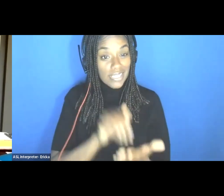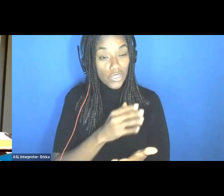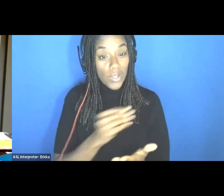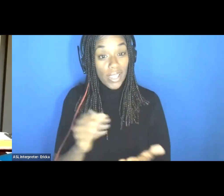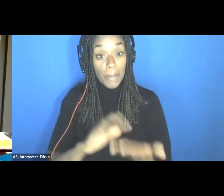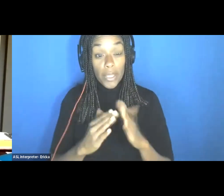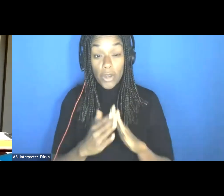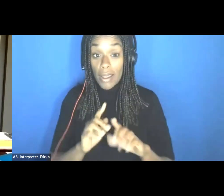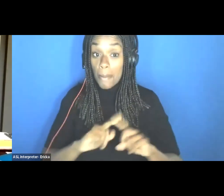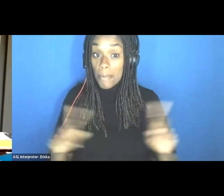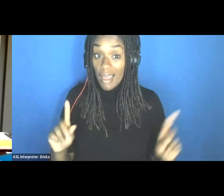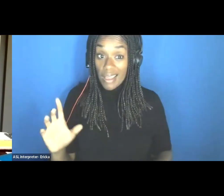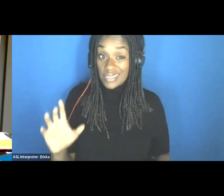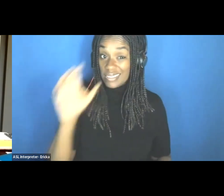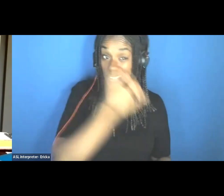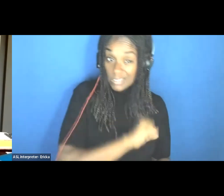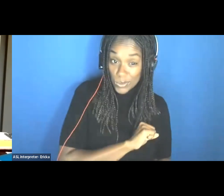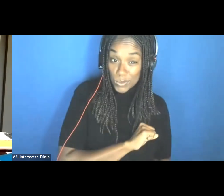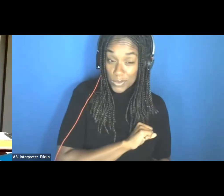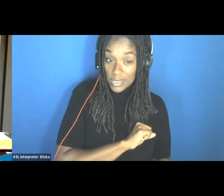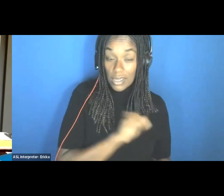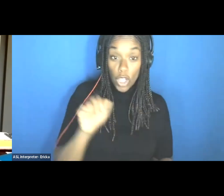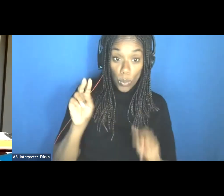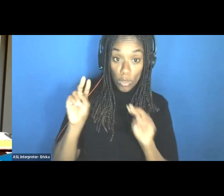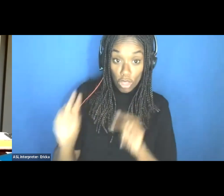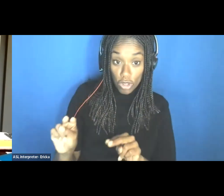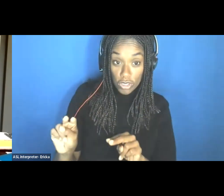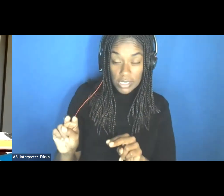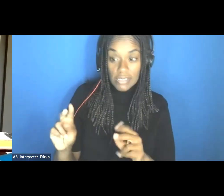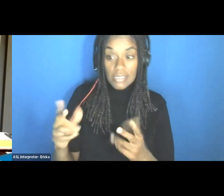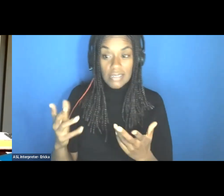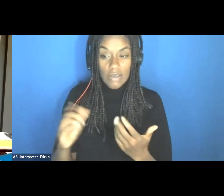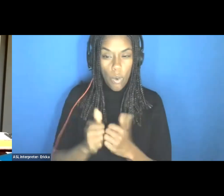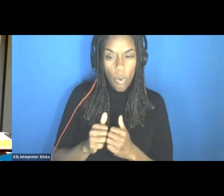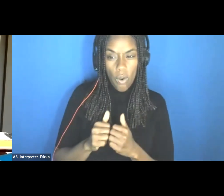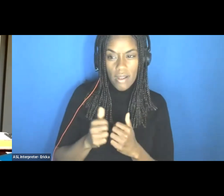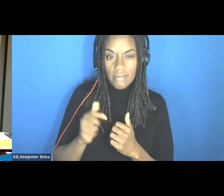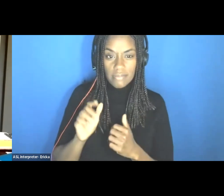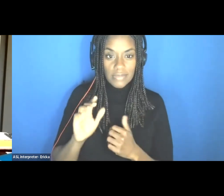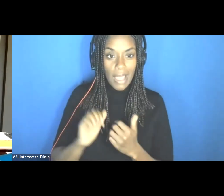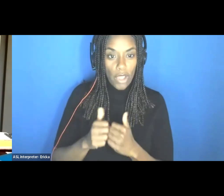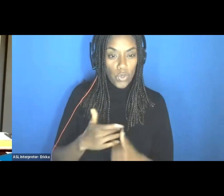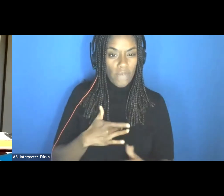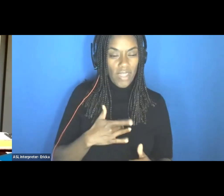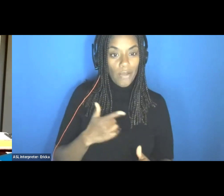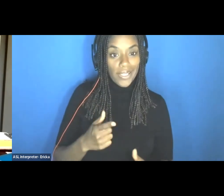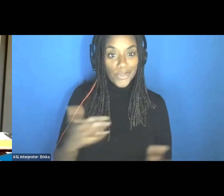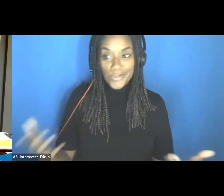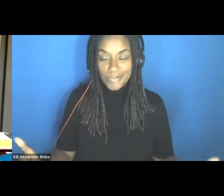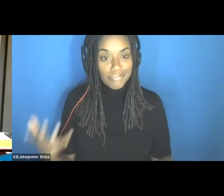And it may be the perfect person for your center and for that community.